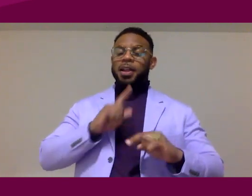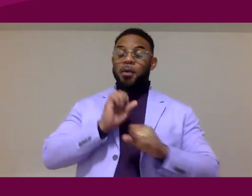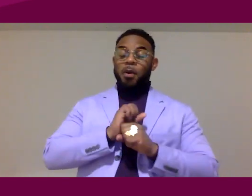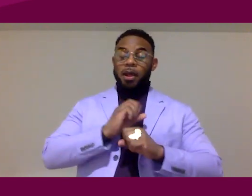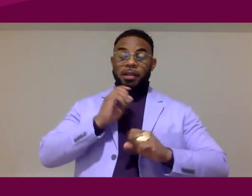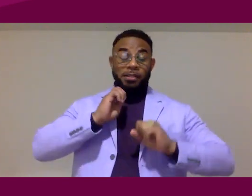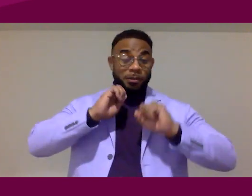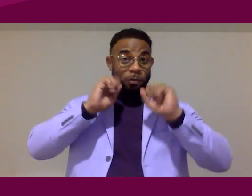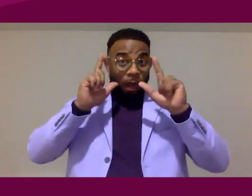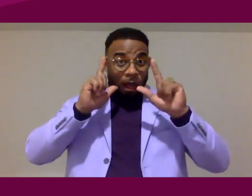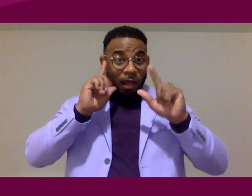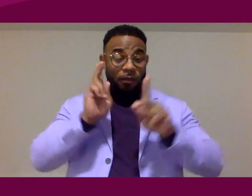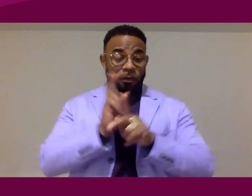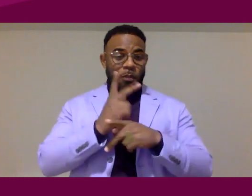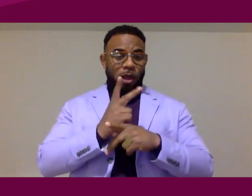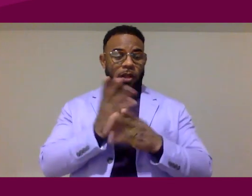of their products, services, websites, et cetera.